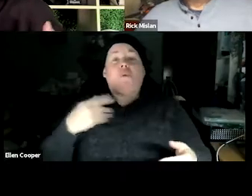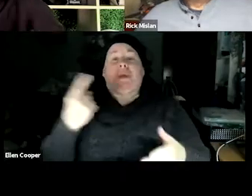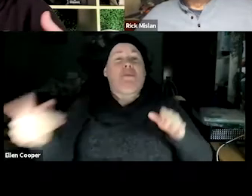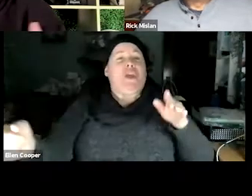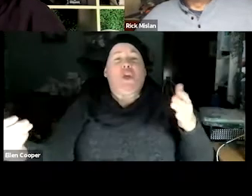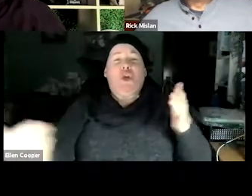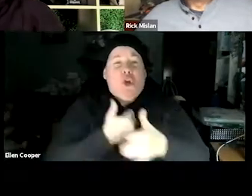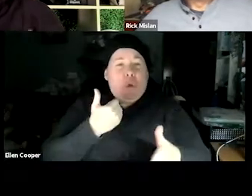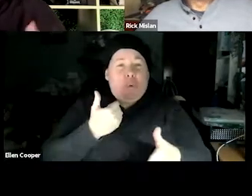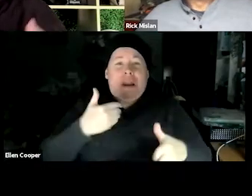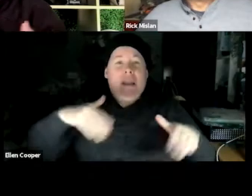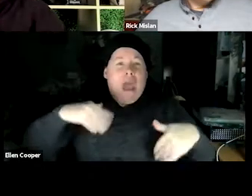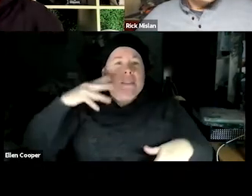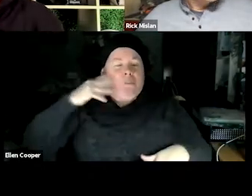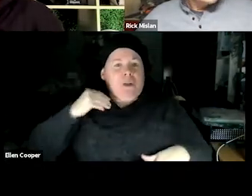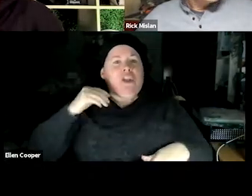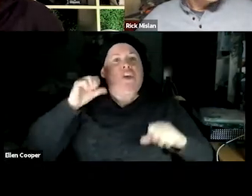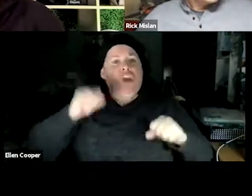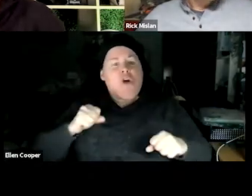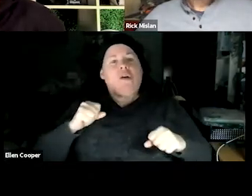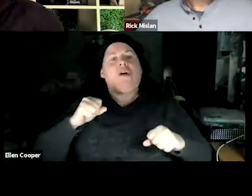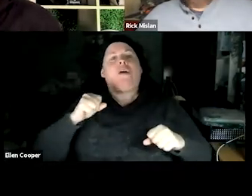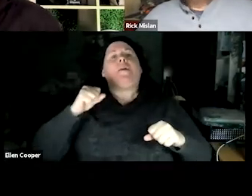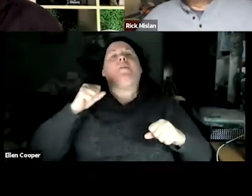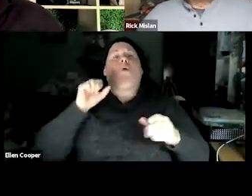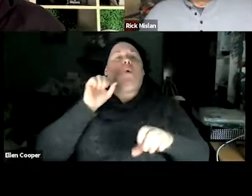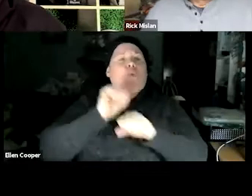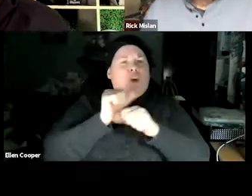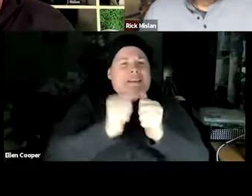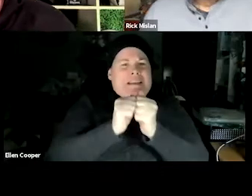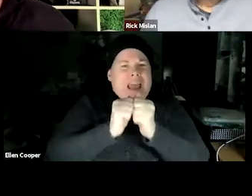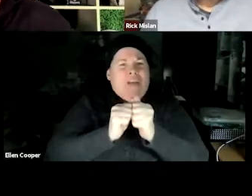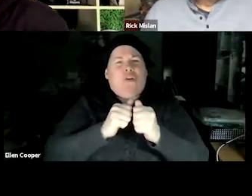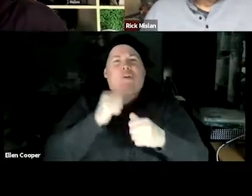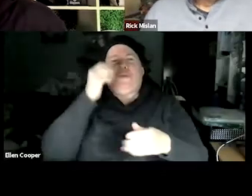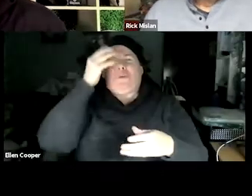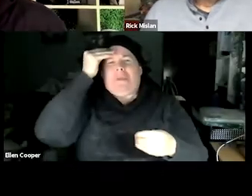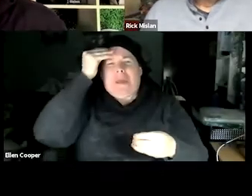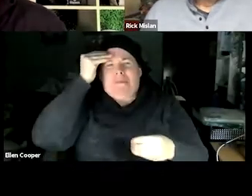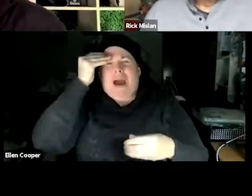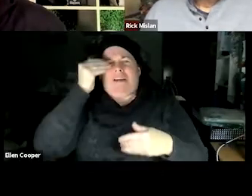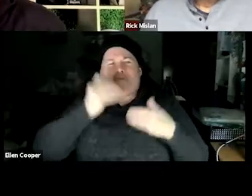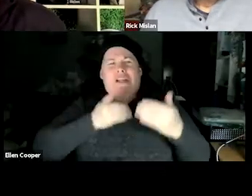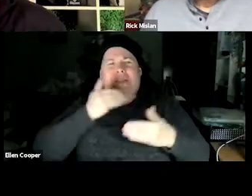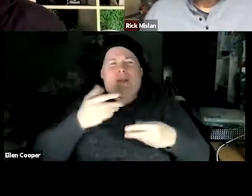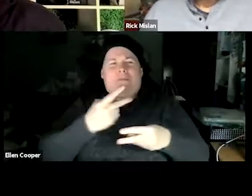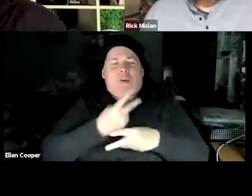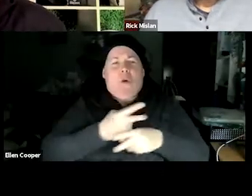able to process through very collectively and as a concept. I won't go into it today. CalebBarlow: But, you know, interestingly enough, it's one of the things that you know